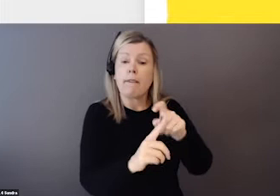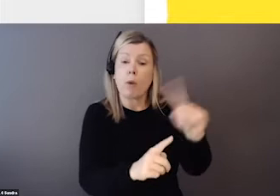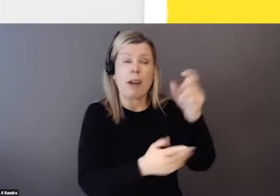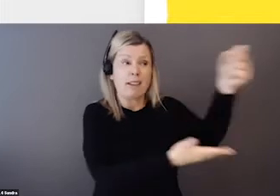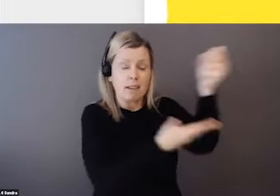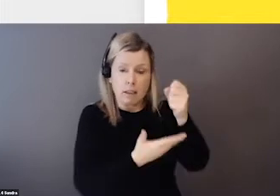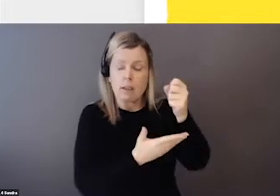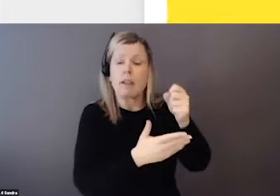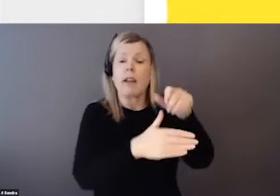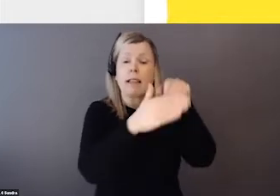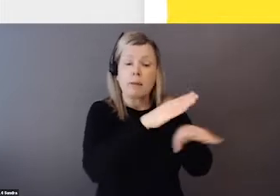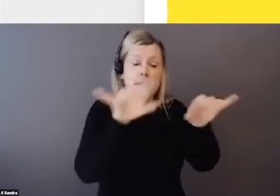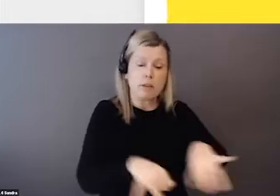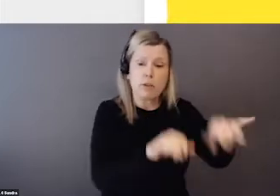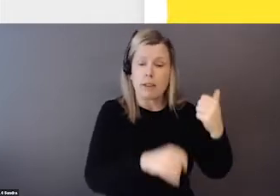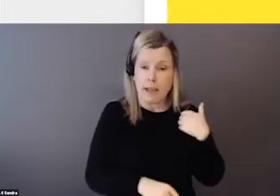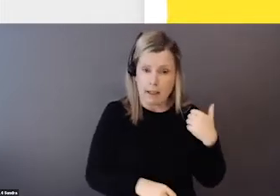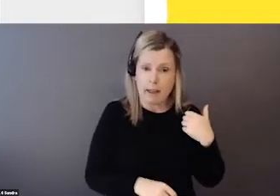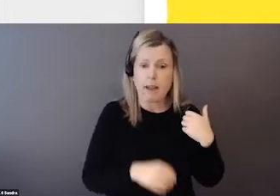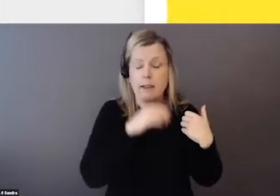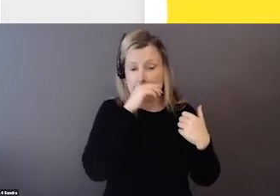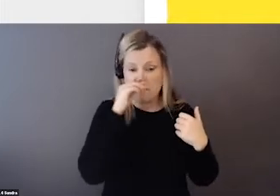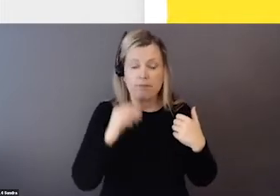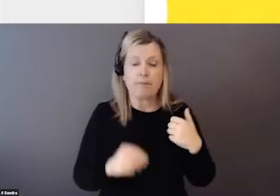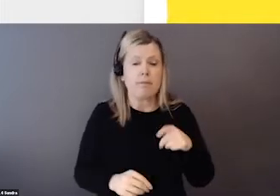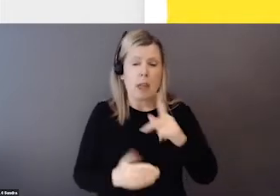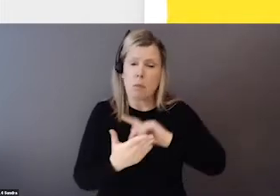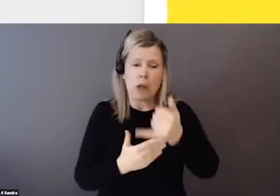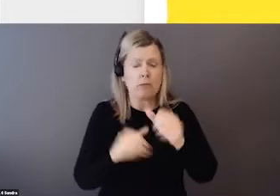and will run effectively until March of 2023.